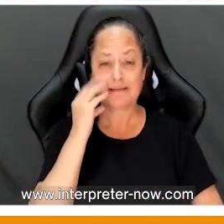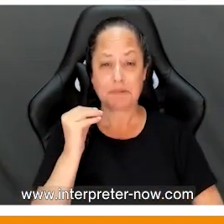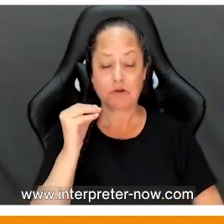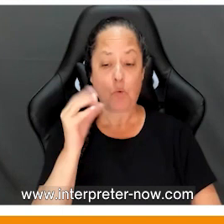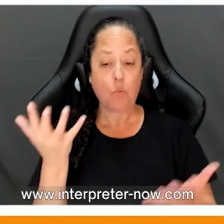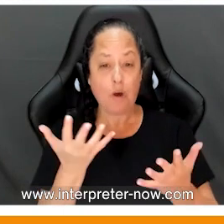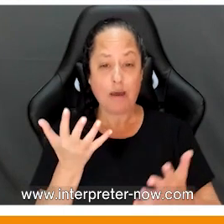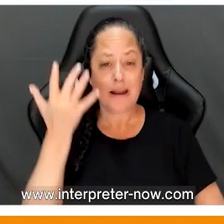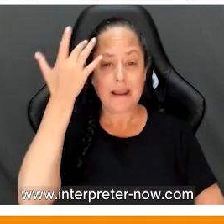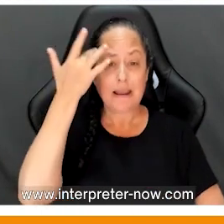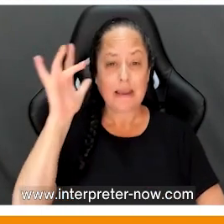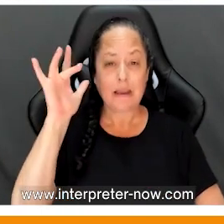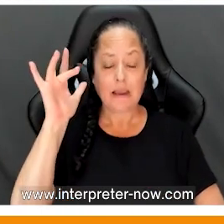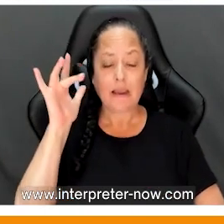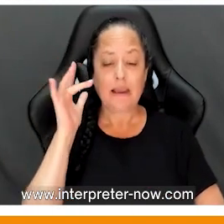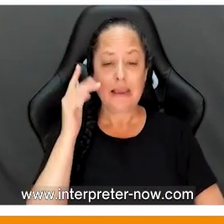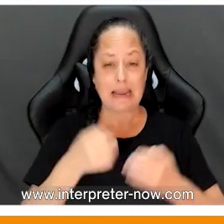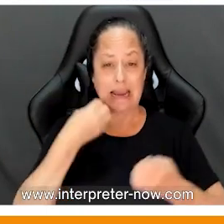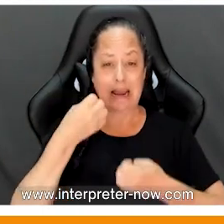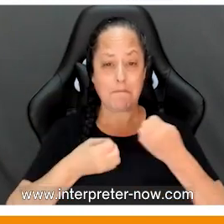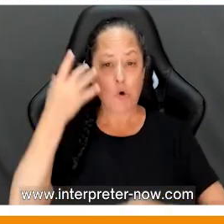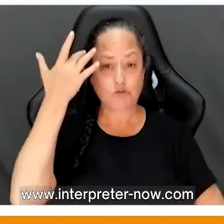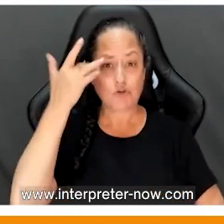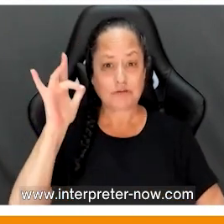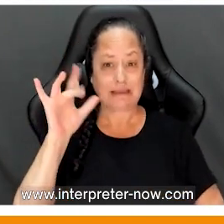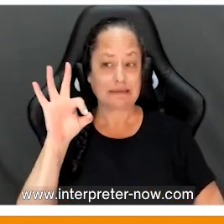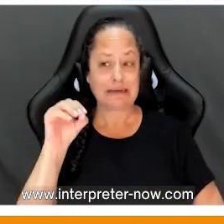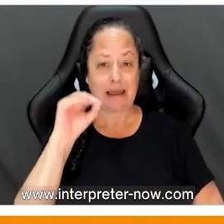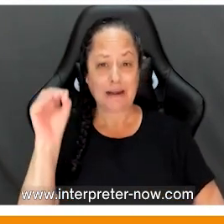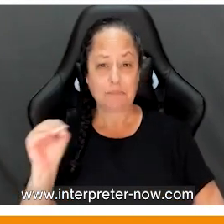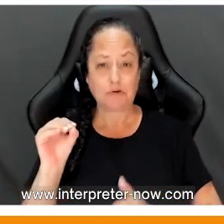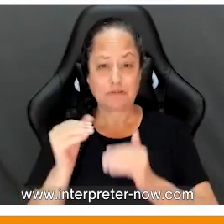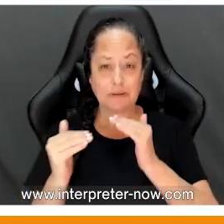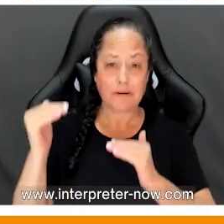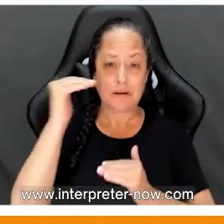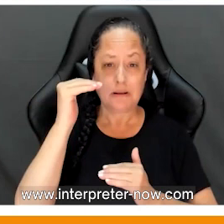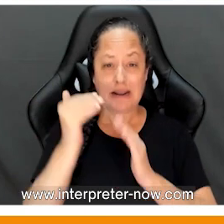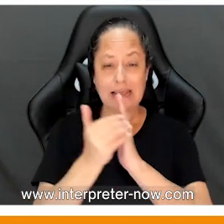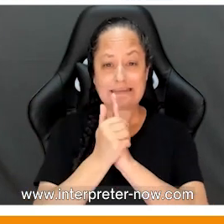And with a skill that seems so necessary for success, it's rarely taught within institutions